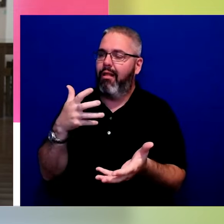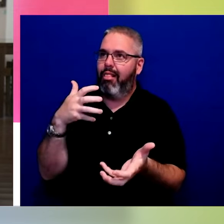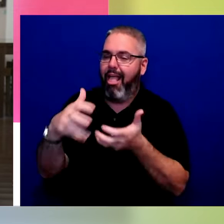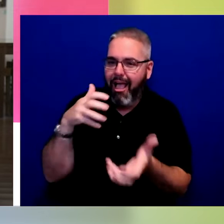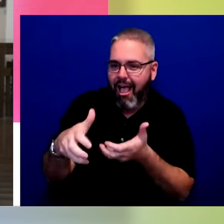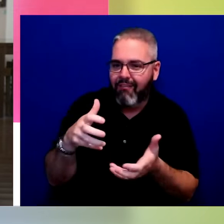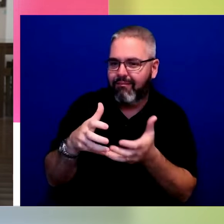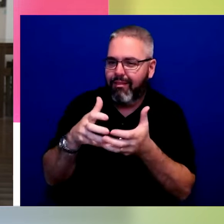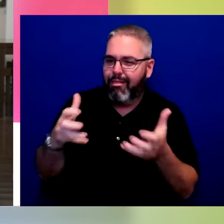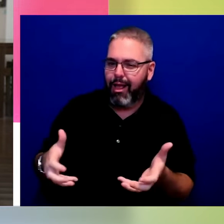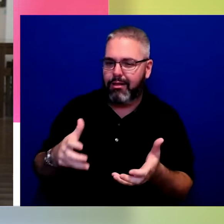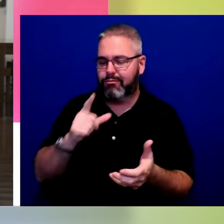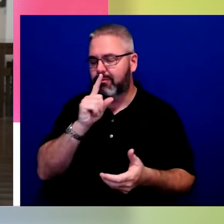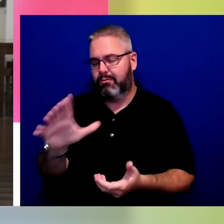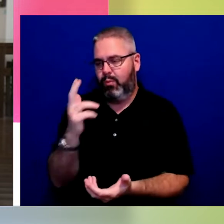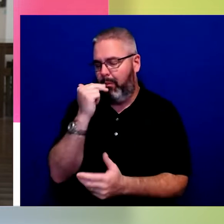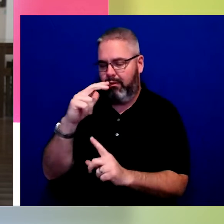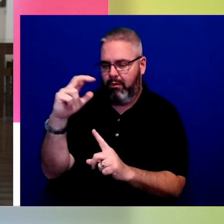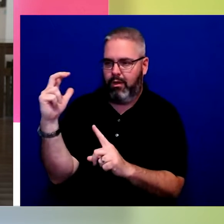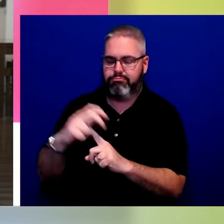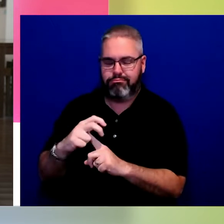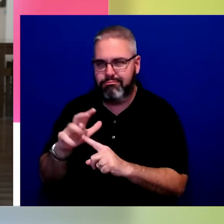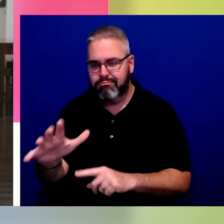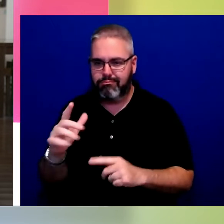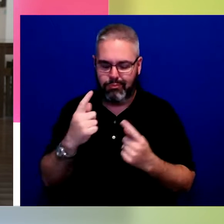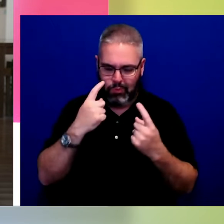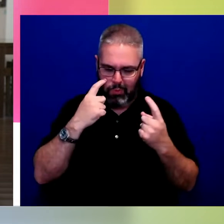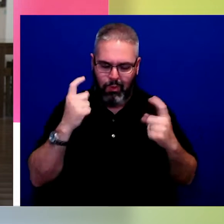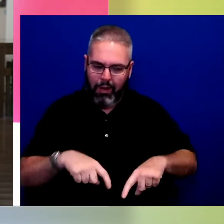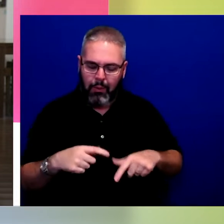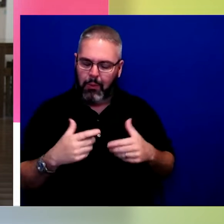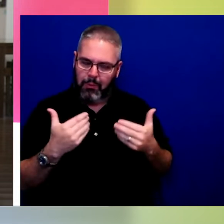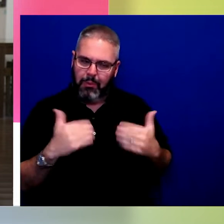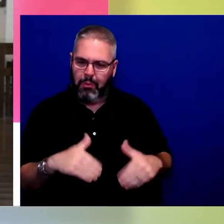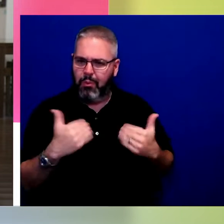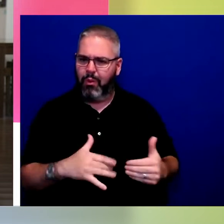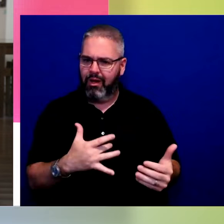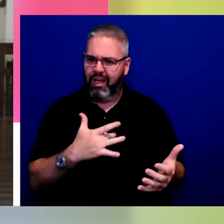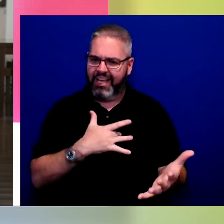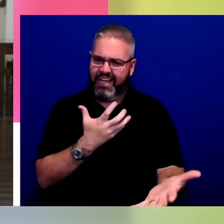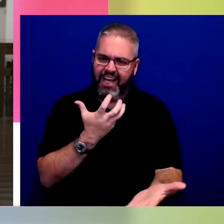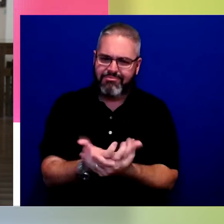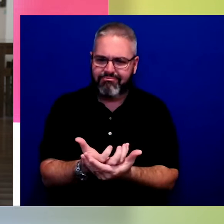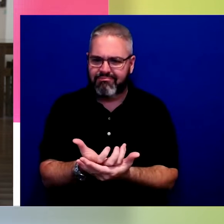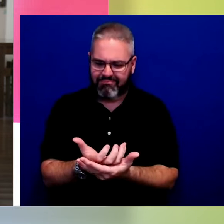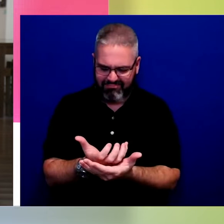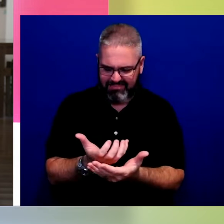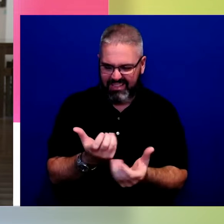'cause your humor is ridiculous. You cry quite a bit. It's the wisdom that comes through as we go through it.